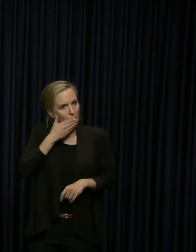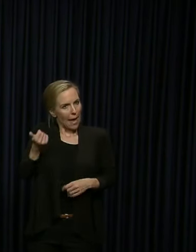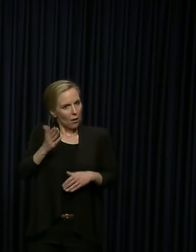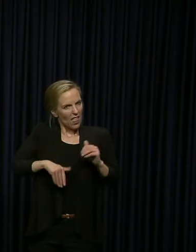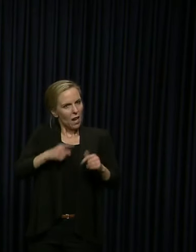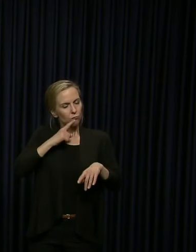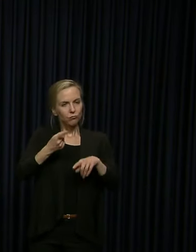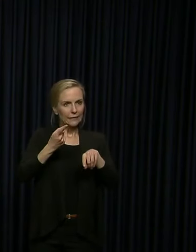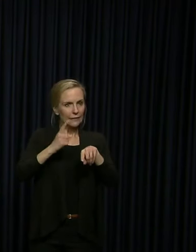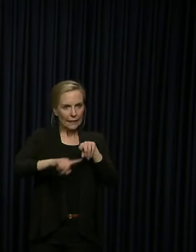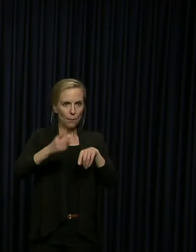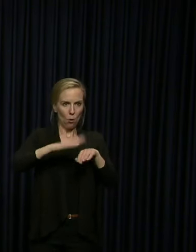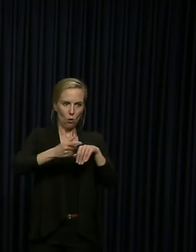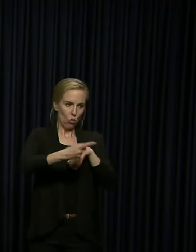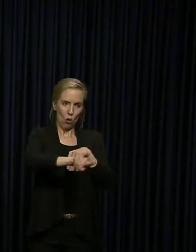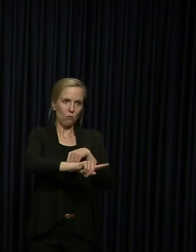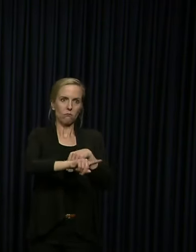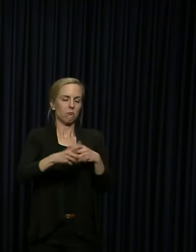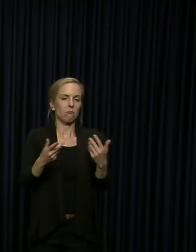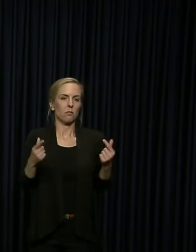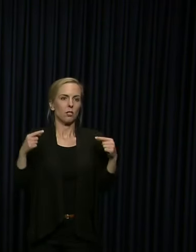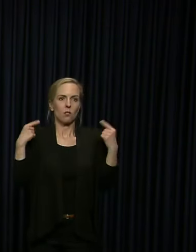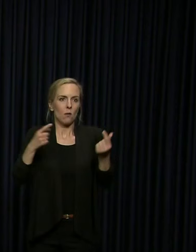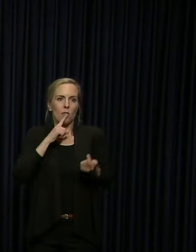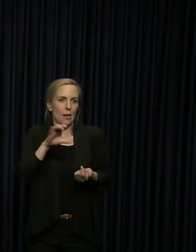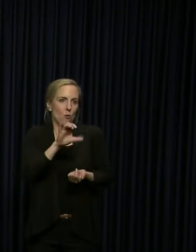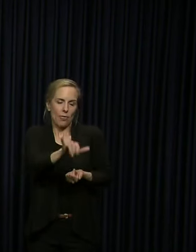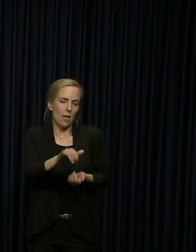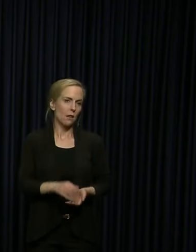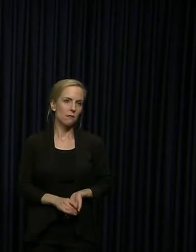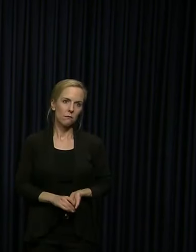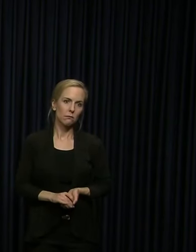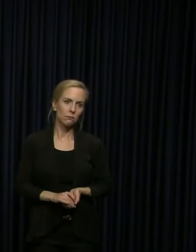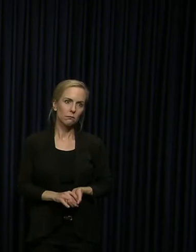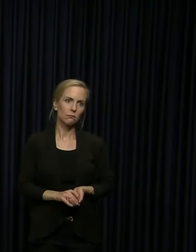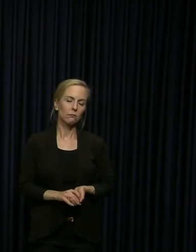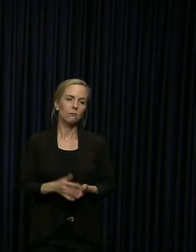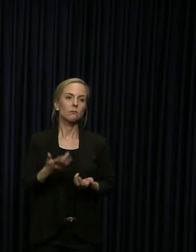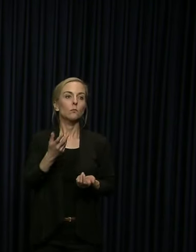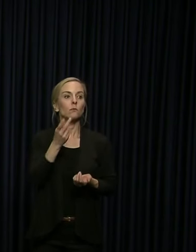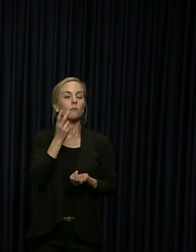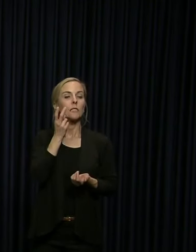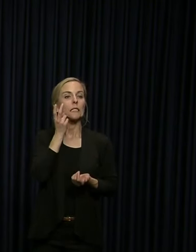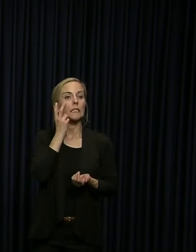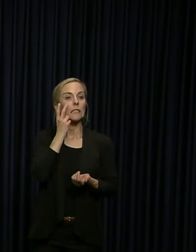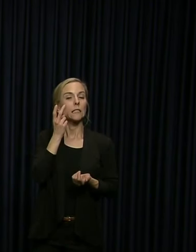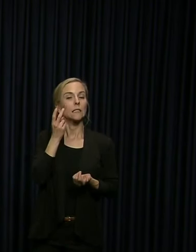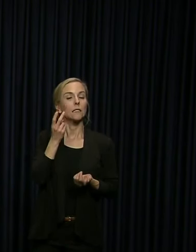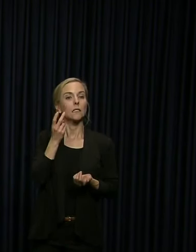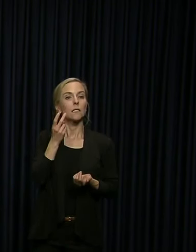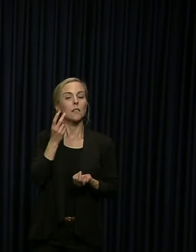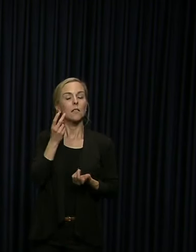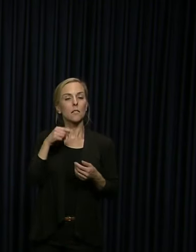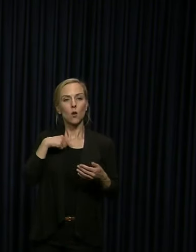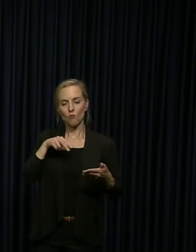FOR IT TO SPREAD. NOW, LET ME SAY THAT THOSE WHO ARE DOING THERE ARE TRYING TO DO THE RIGHT THING. YOU ARE.